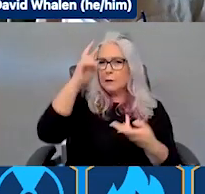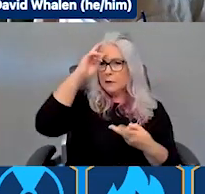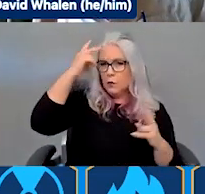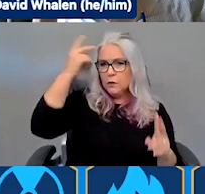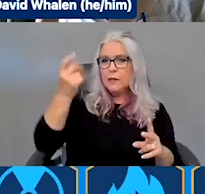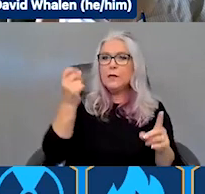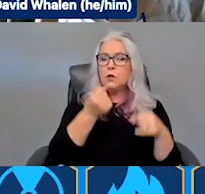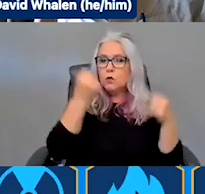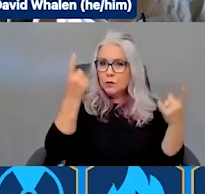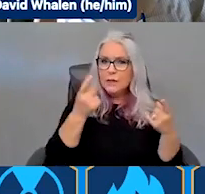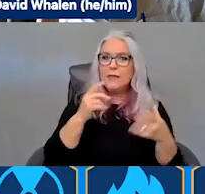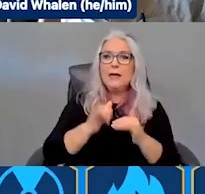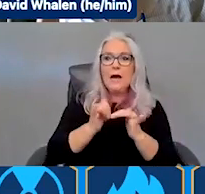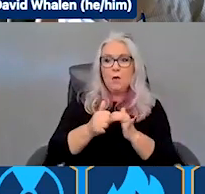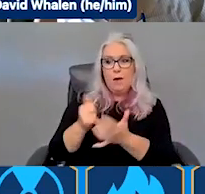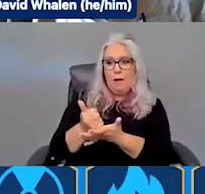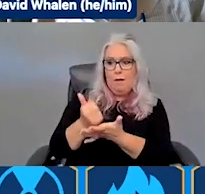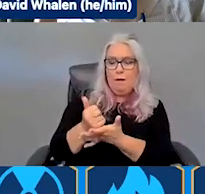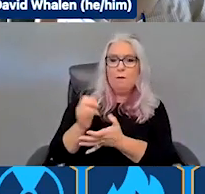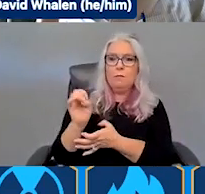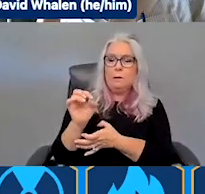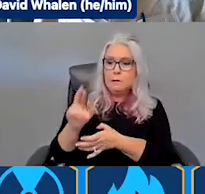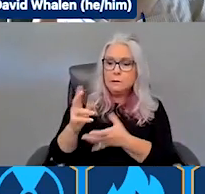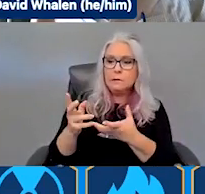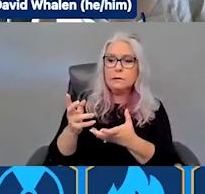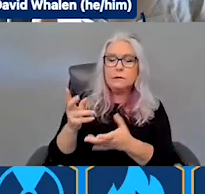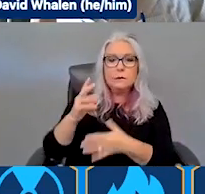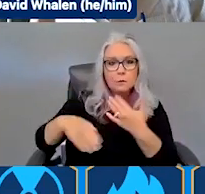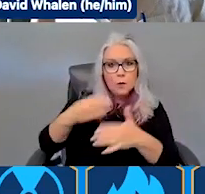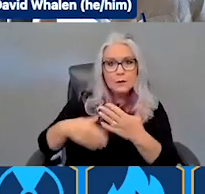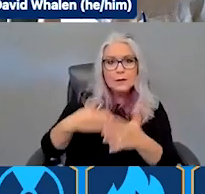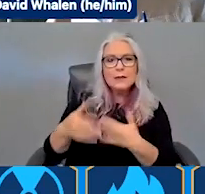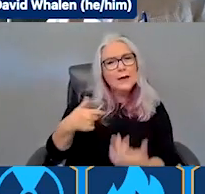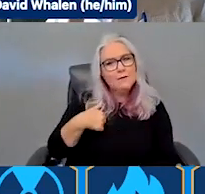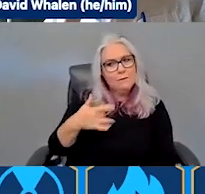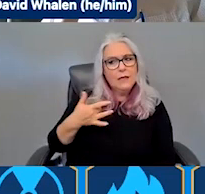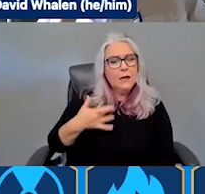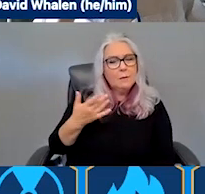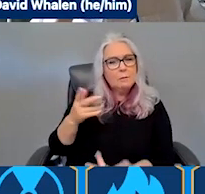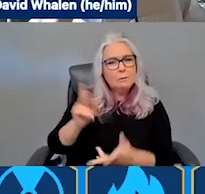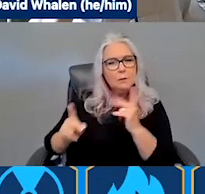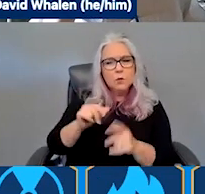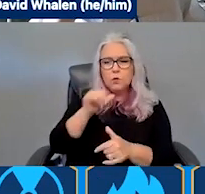process and crisis standards of care out there. And so one thing I want to say is that